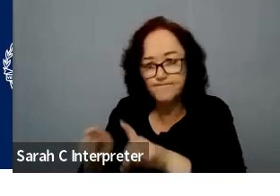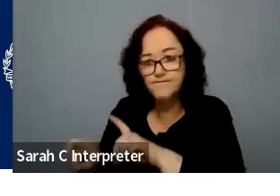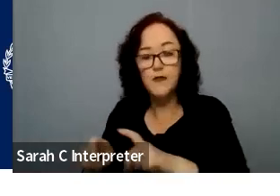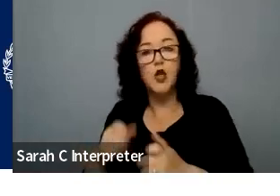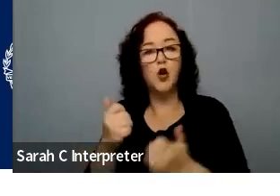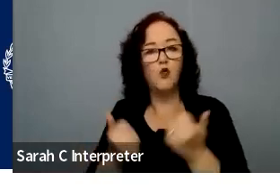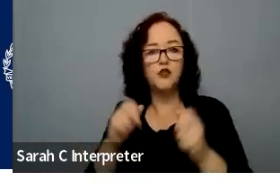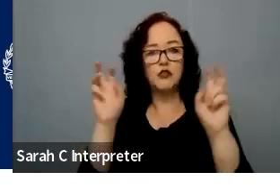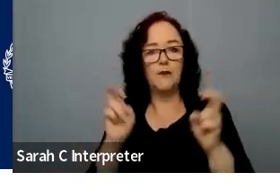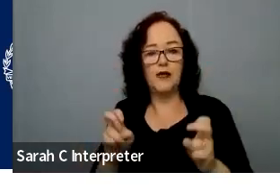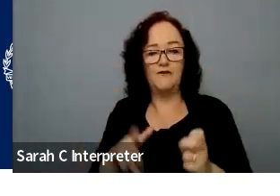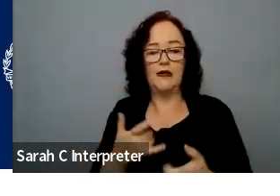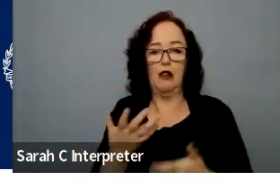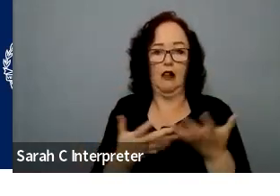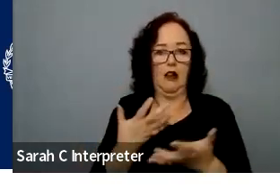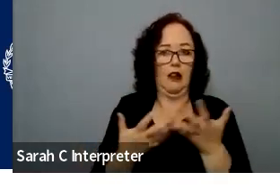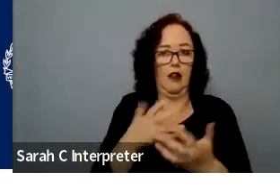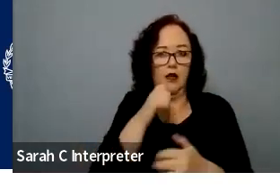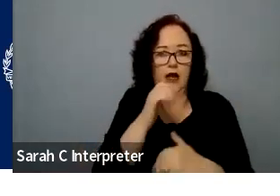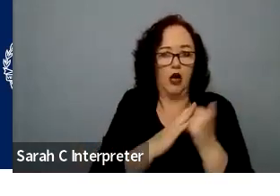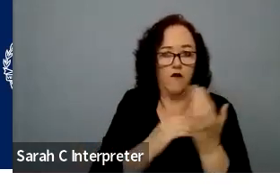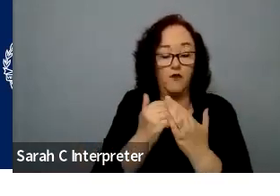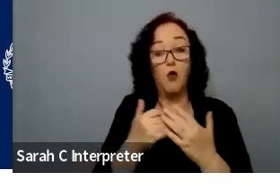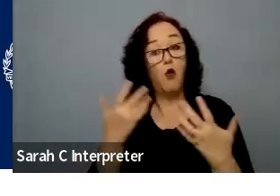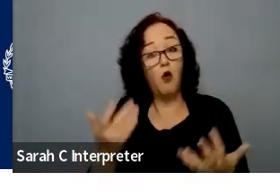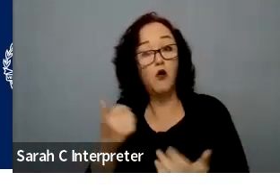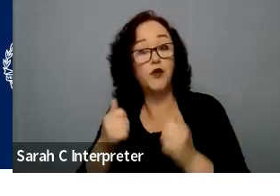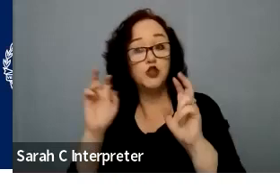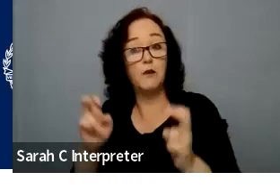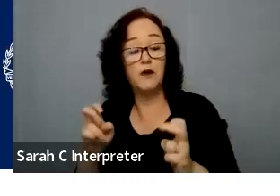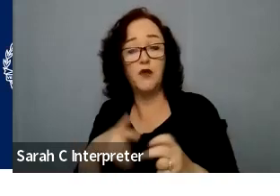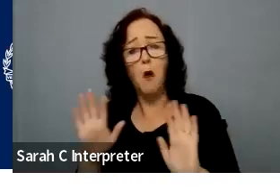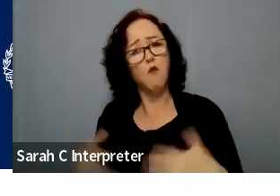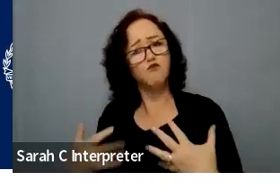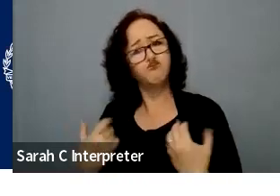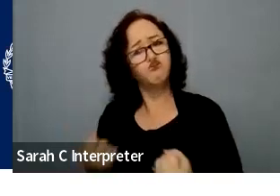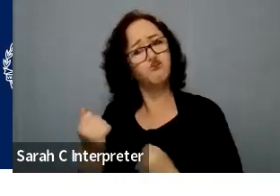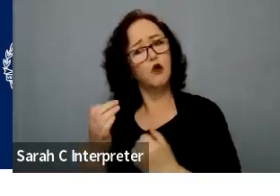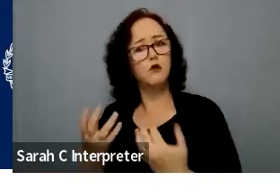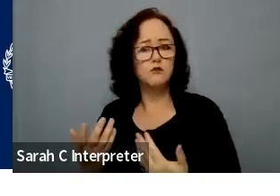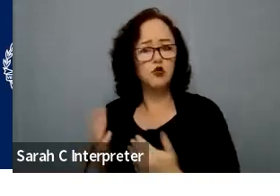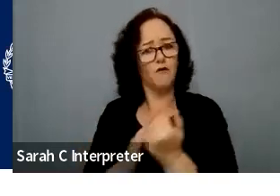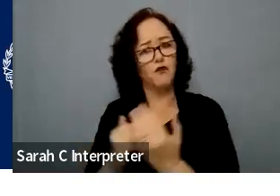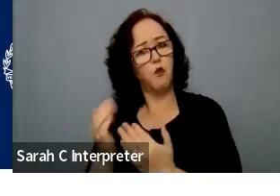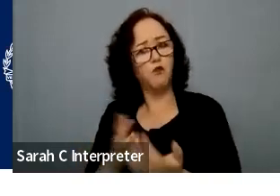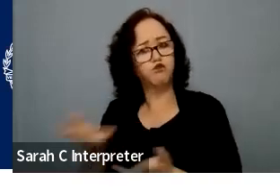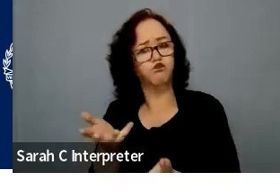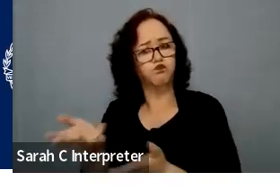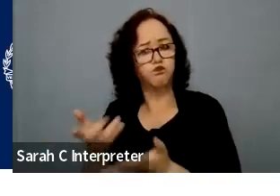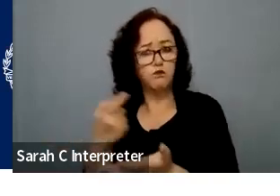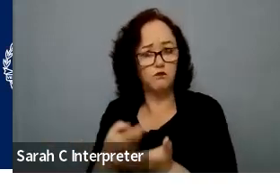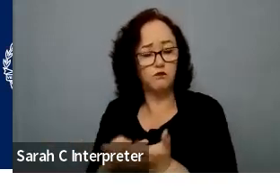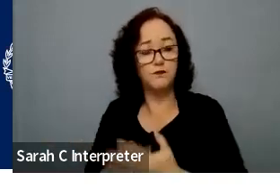and what made them most comfortable talking to the person with IDD, how could team work